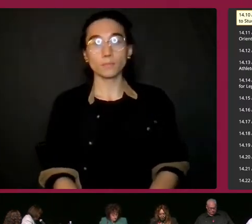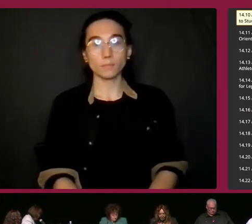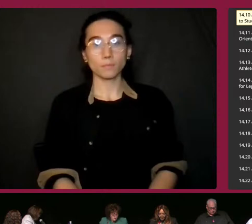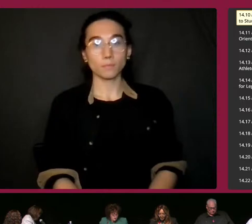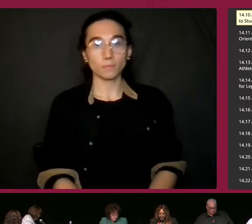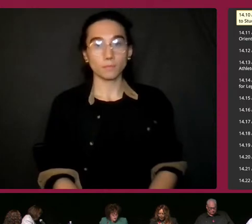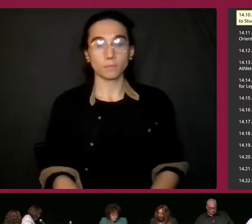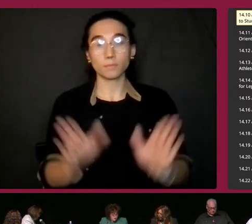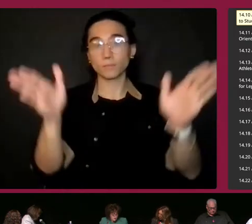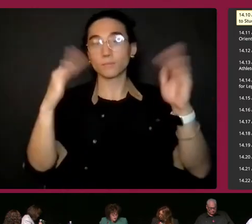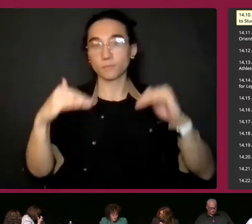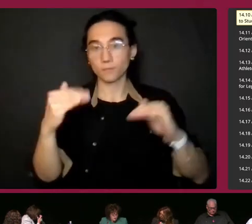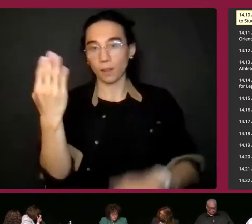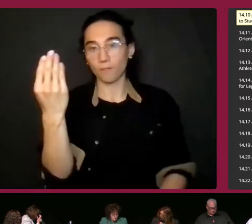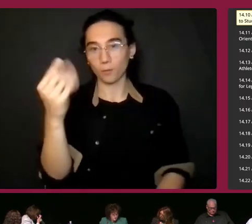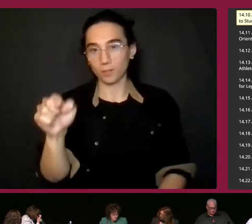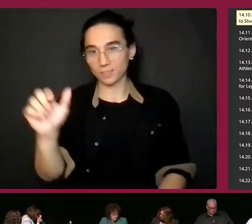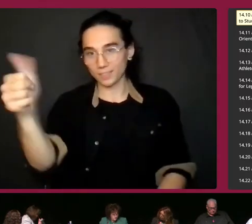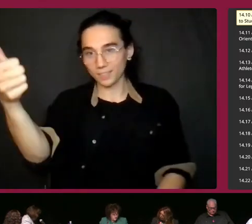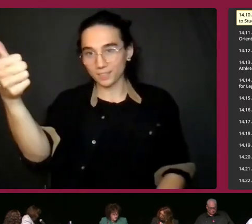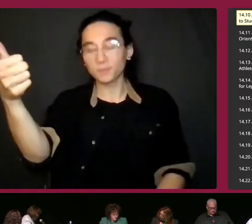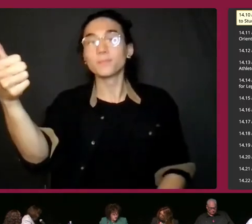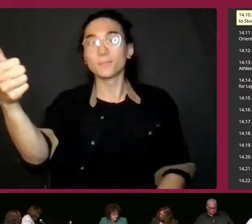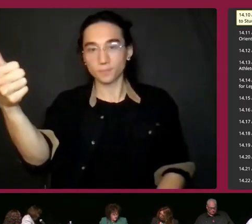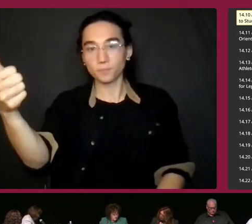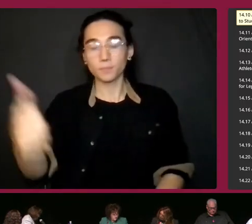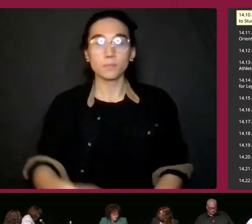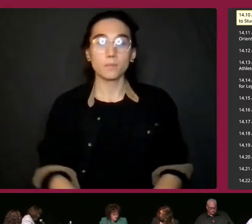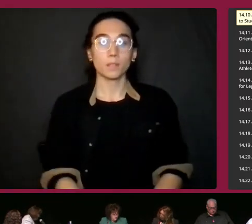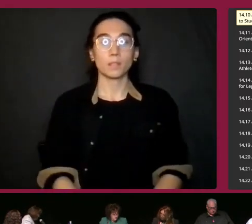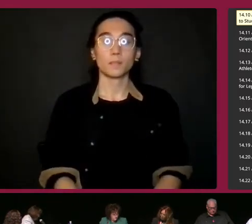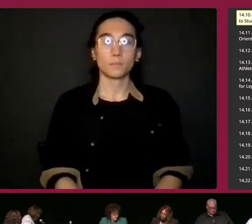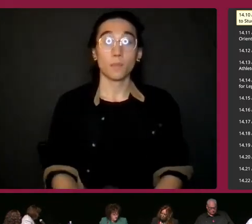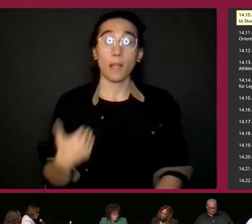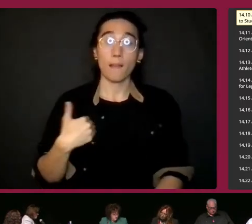14 10, um, we have a speaker's card.